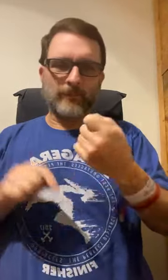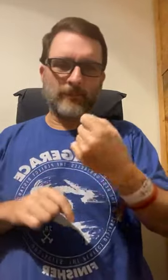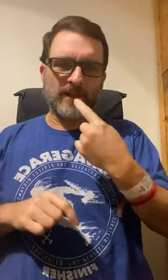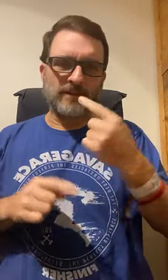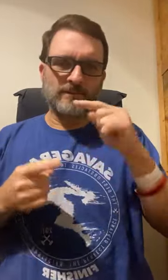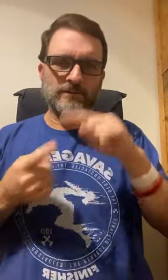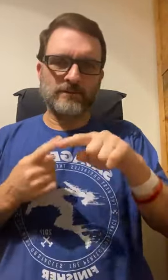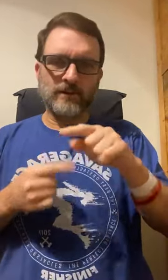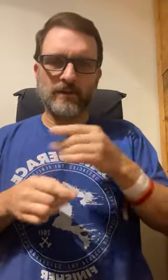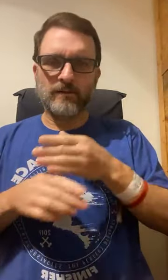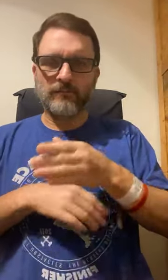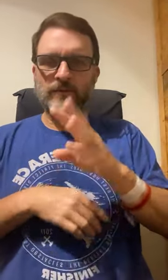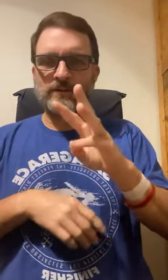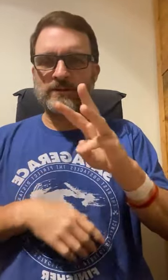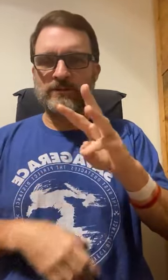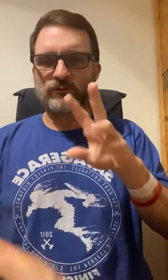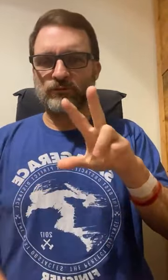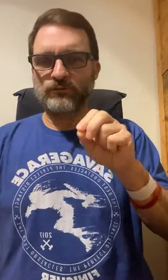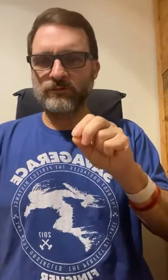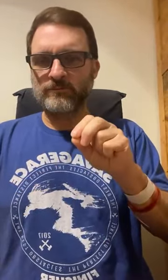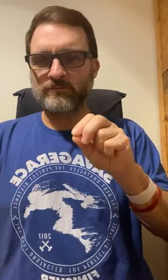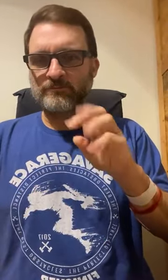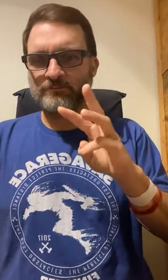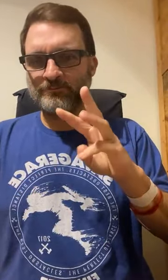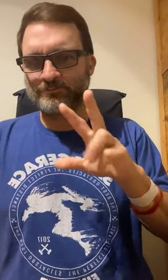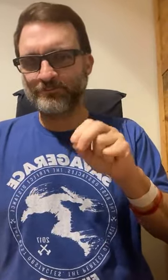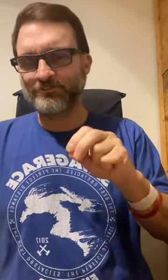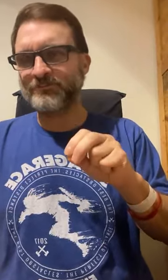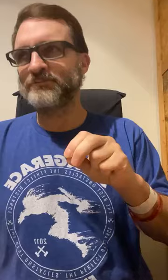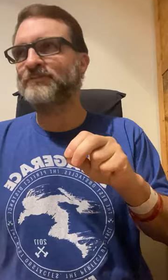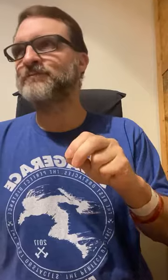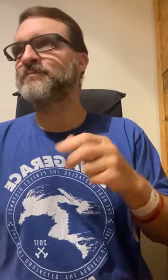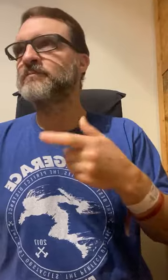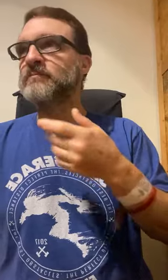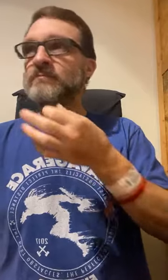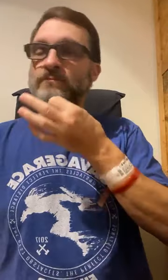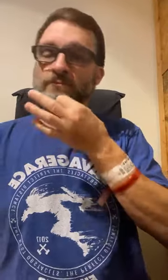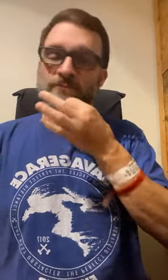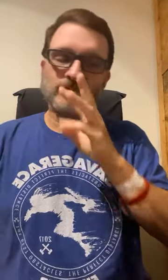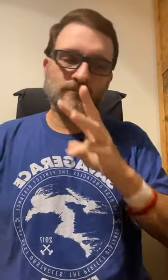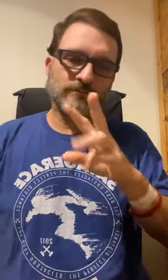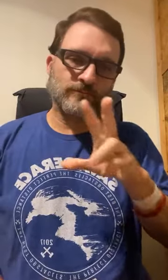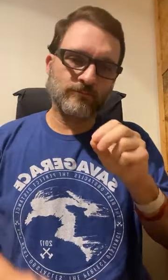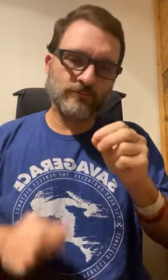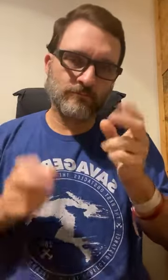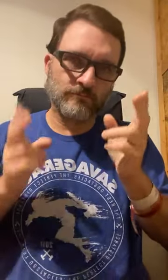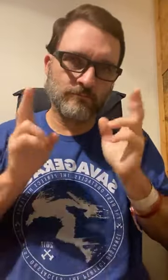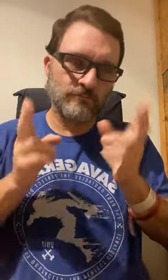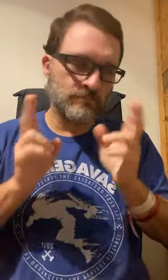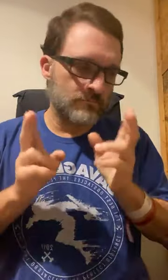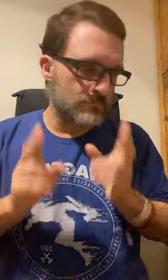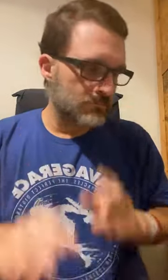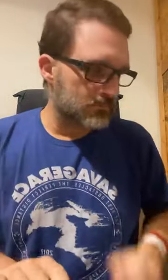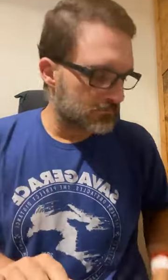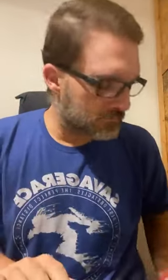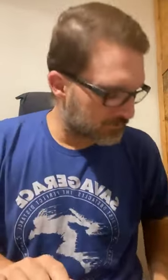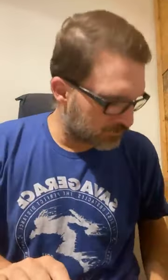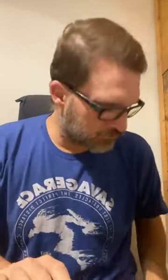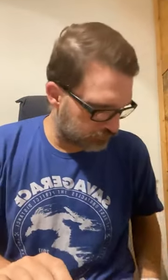I can't take any pills until after 6:30. It's soon going to be 6:30 -- HURRY UP!